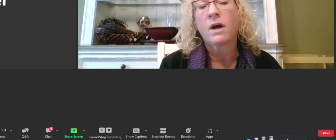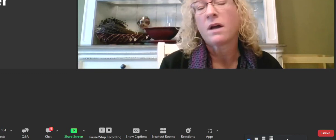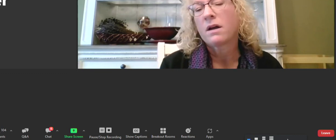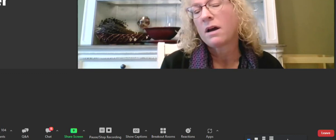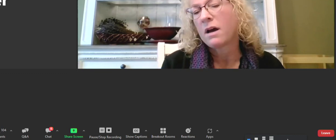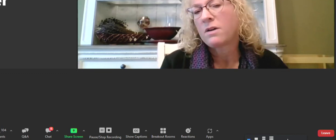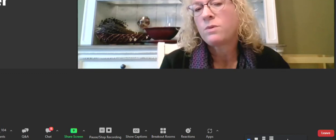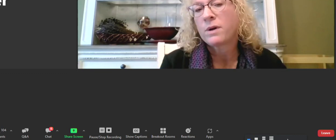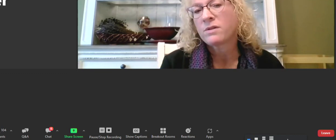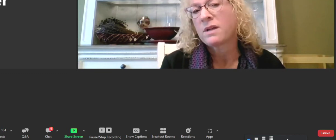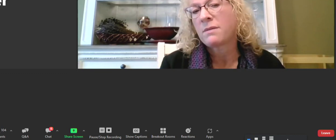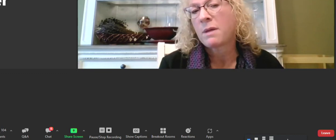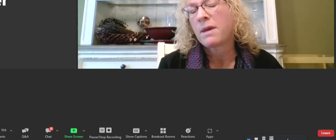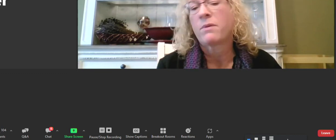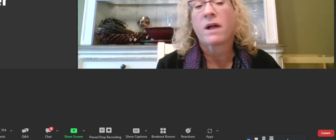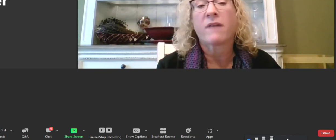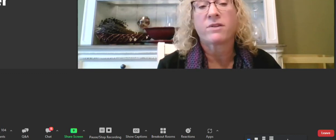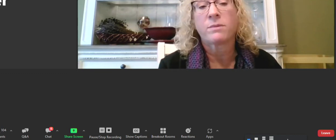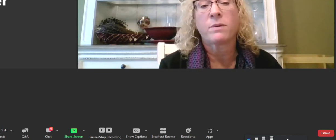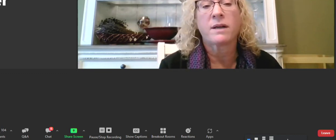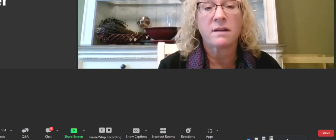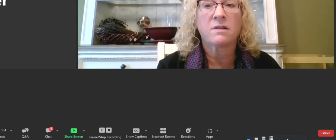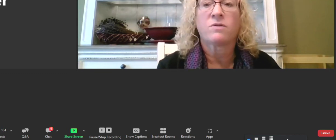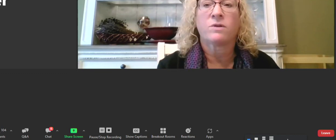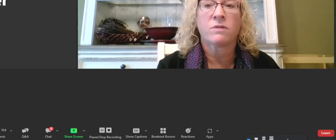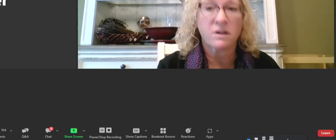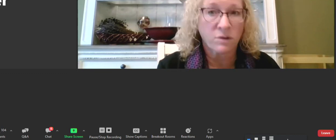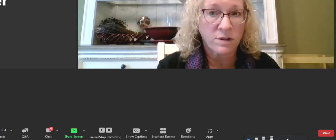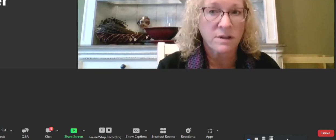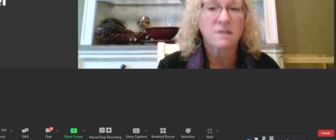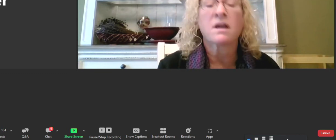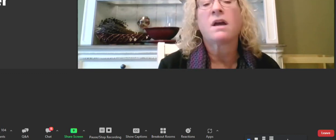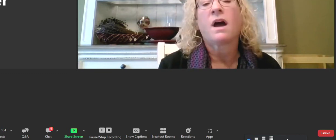A new person, maybe we'll have some new ideas for resources.